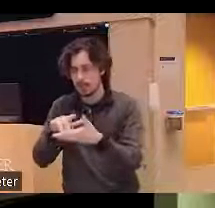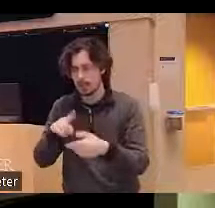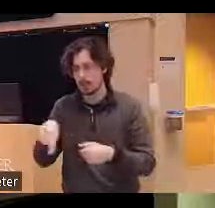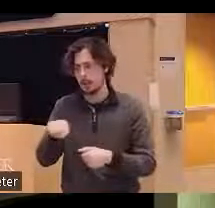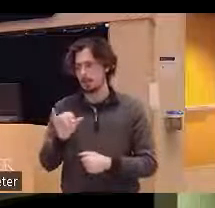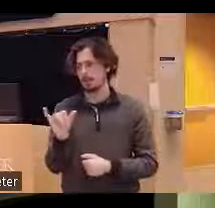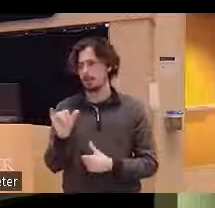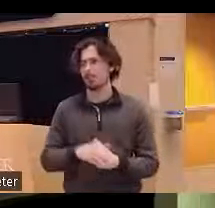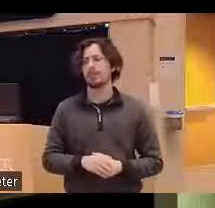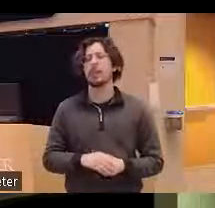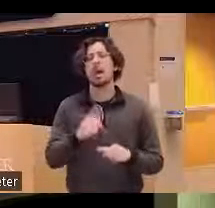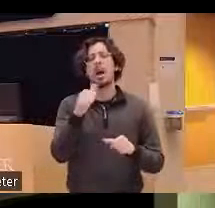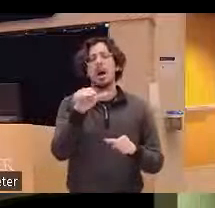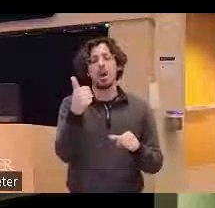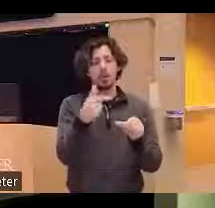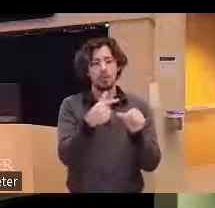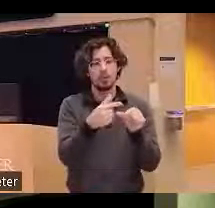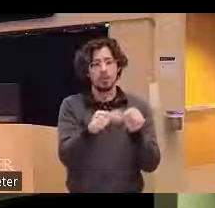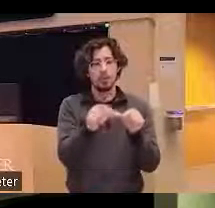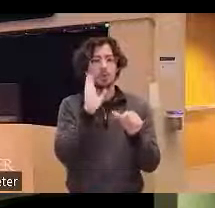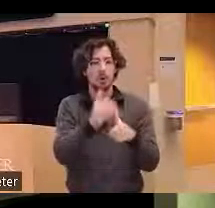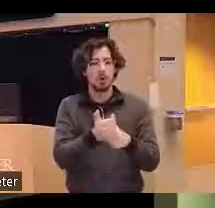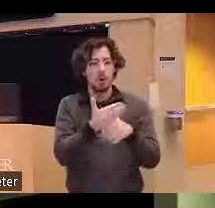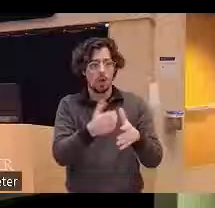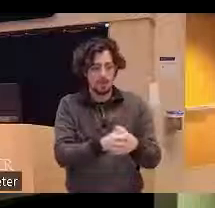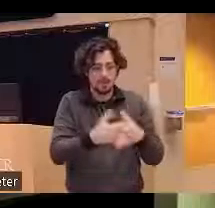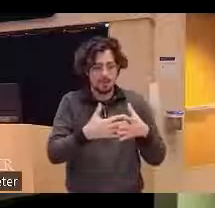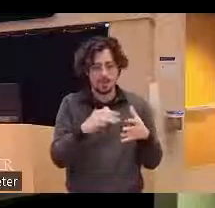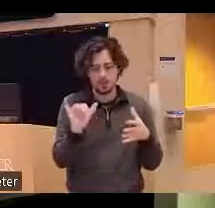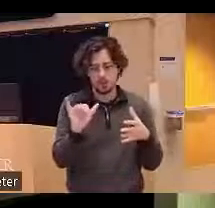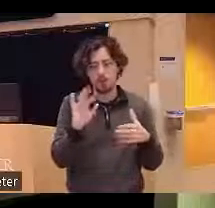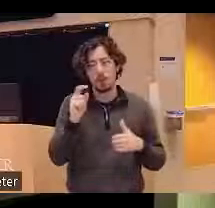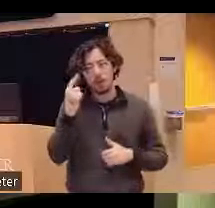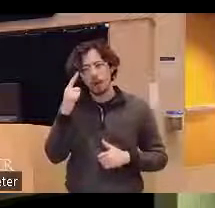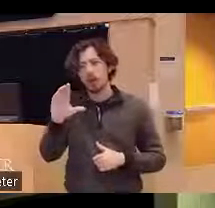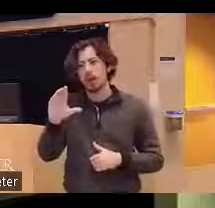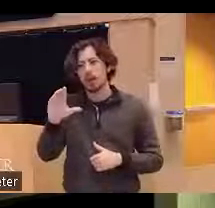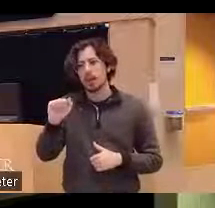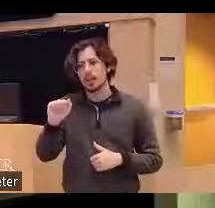lot of the other genes are pro-inflammatory but if you look at calcium signaling you know and if